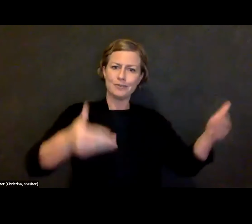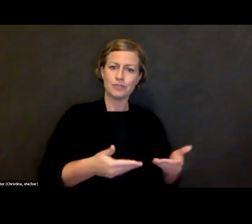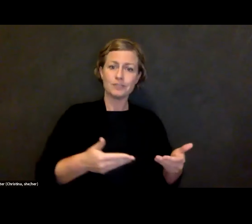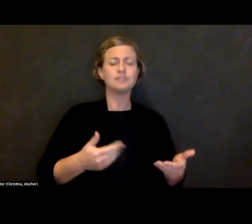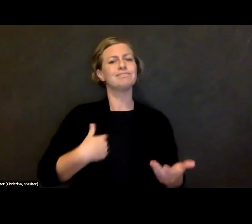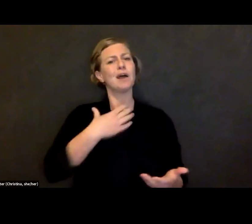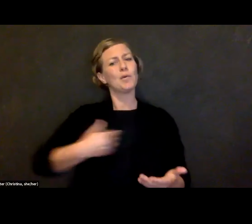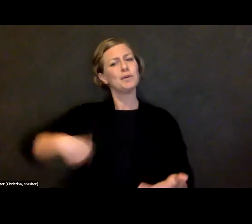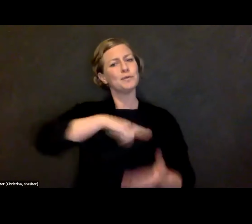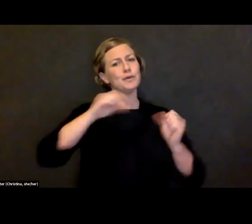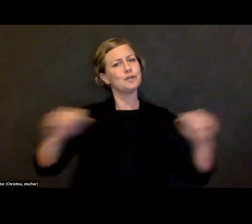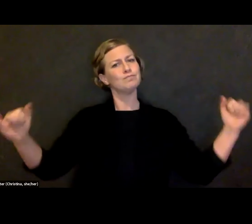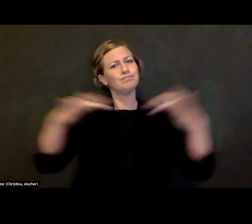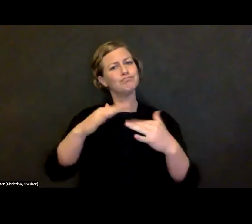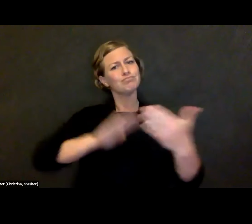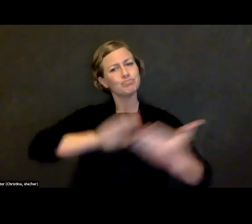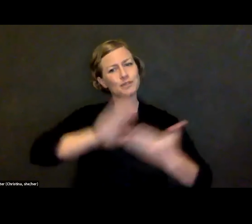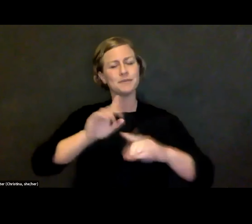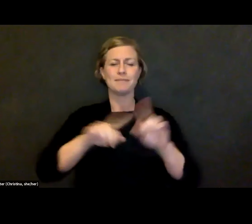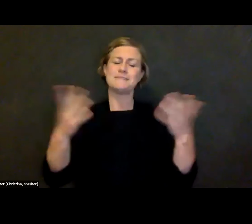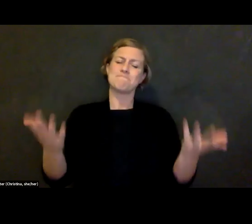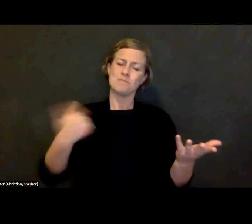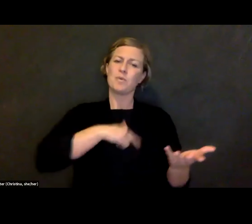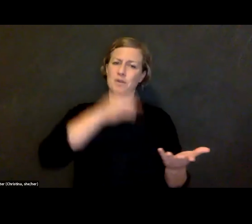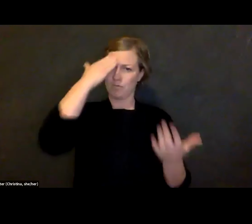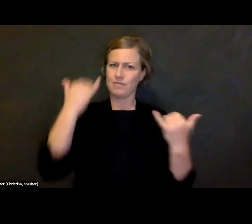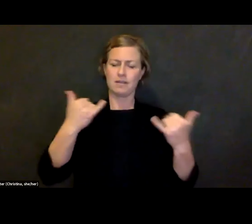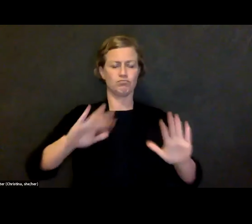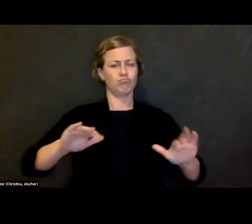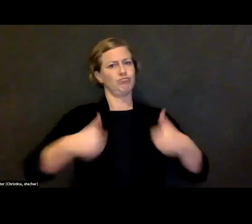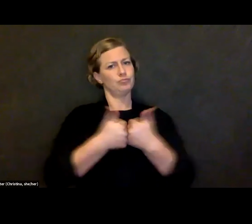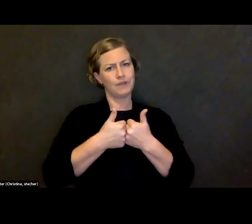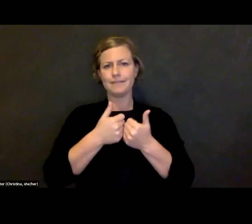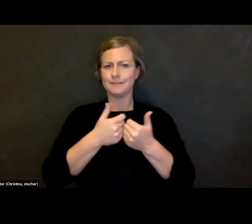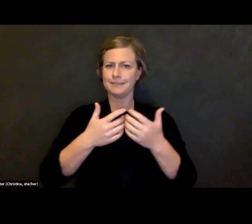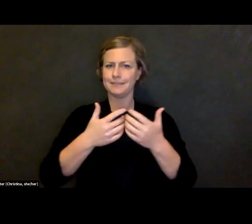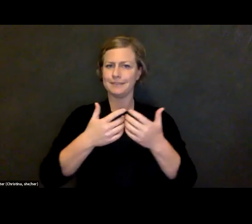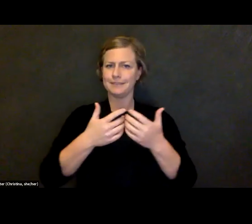in Oregon. I'm really pleased to join you and thank you again sandy for that kind introduction. I wish we could be